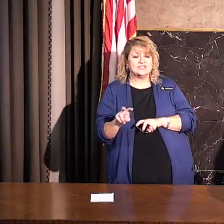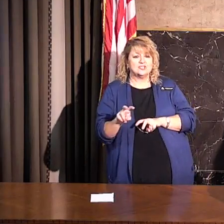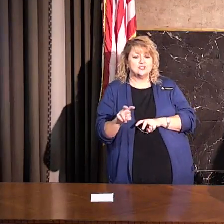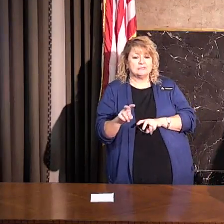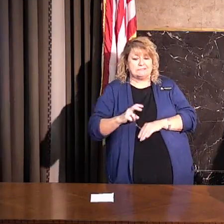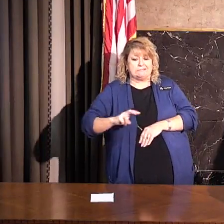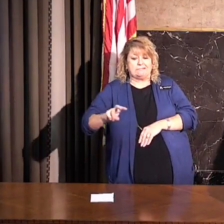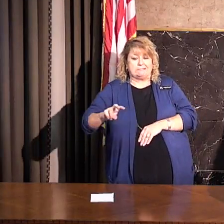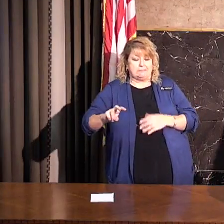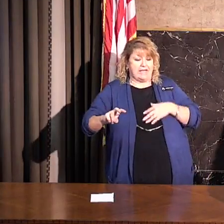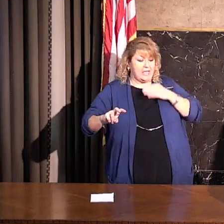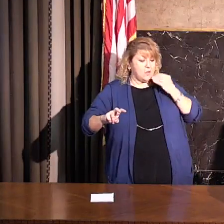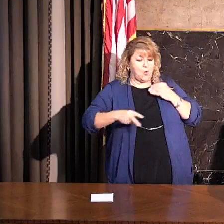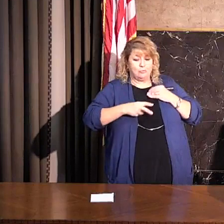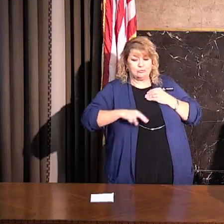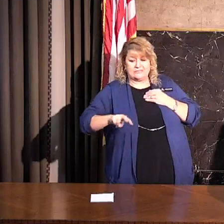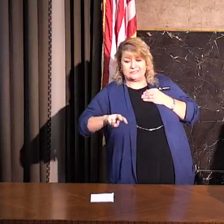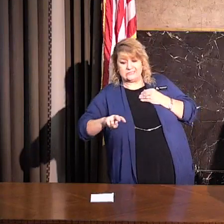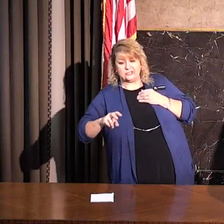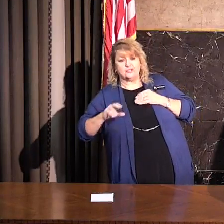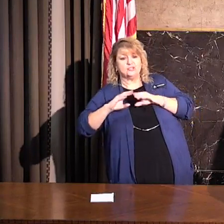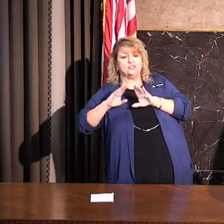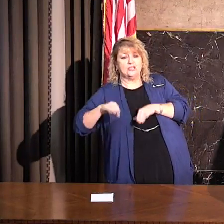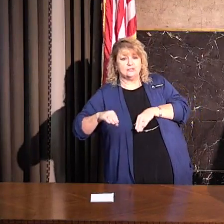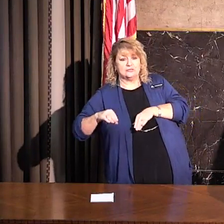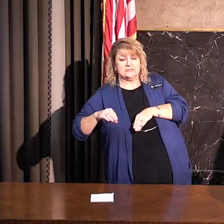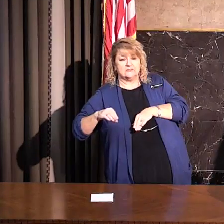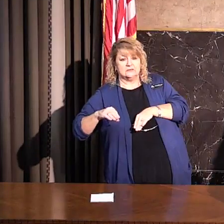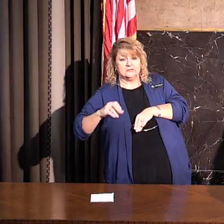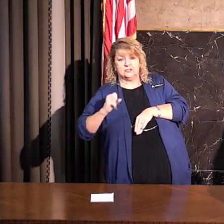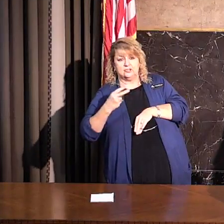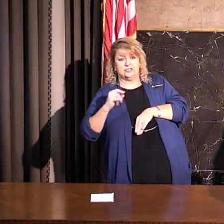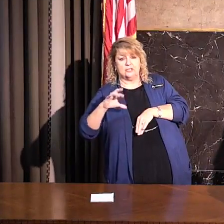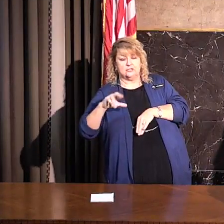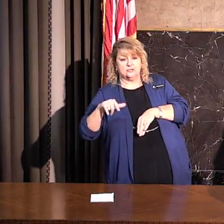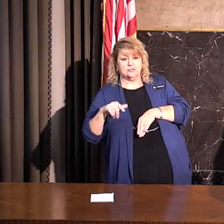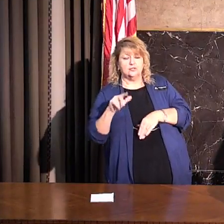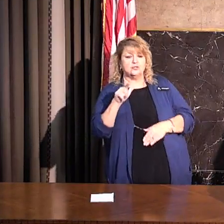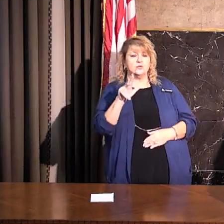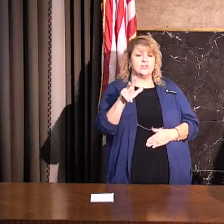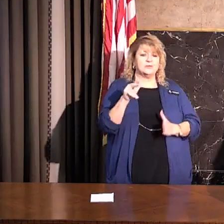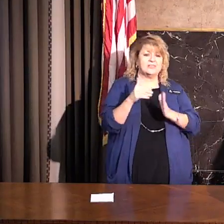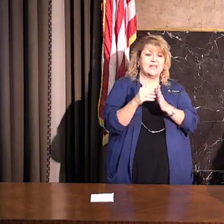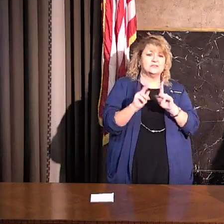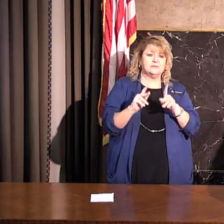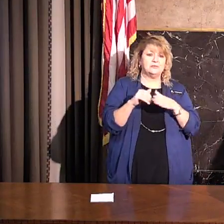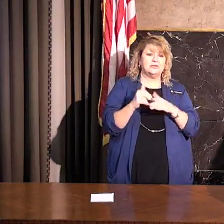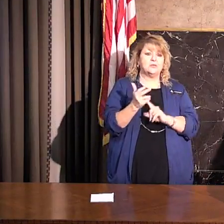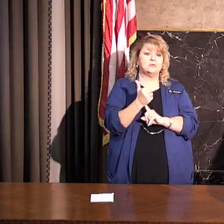assistance program. uh more than 23 thousand household